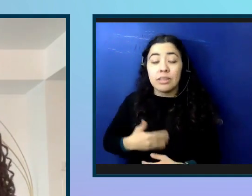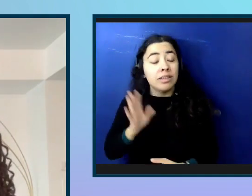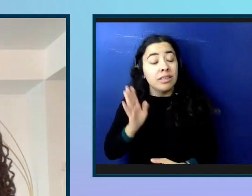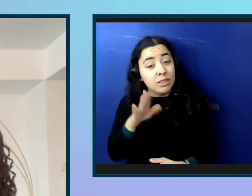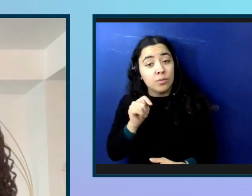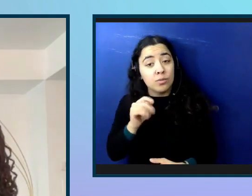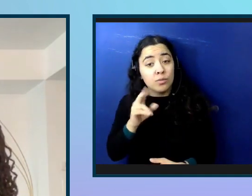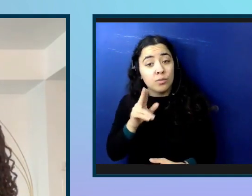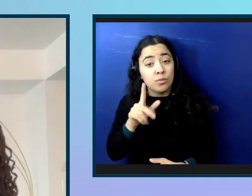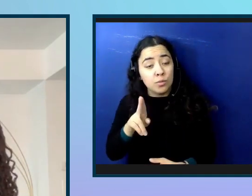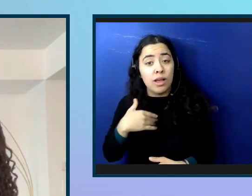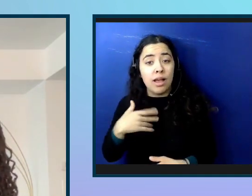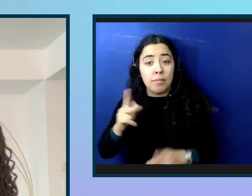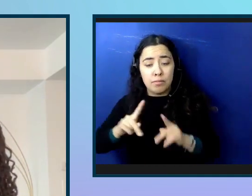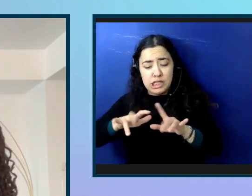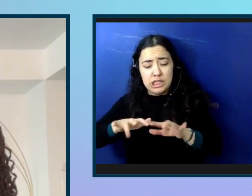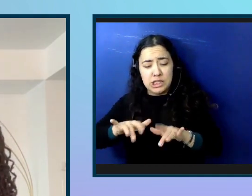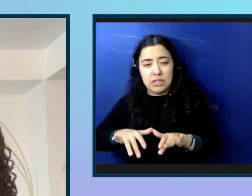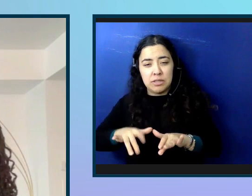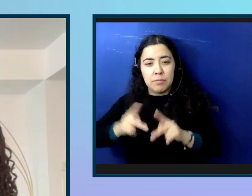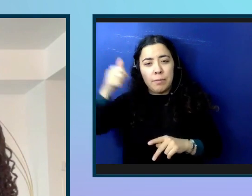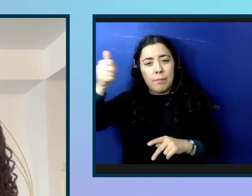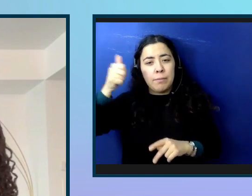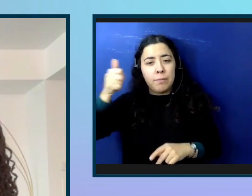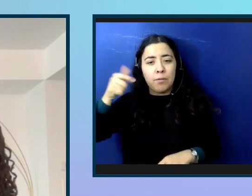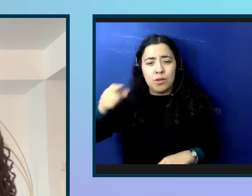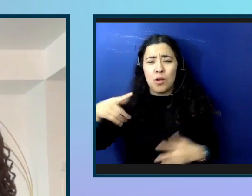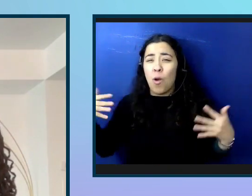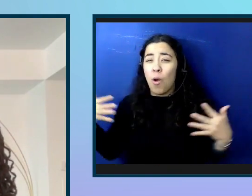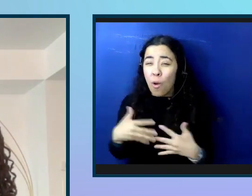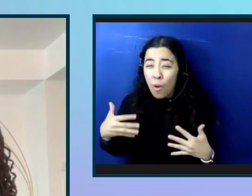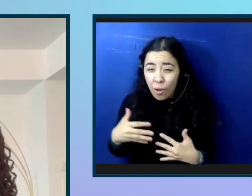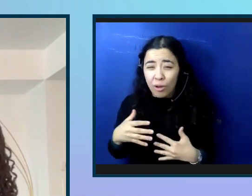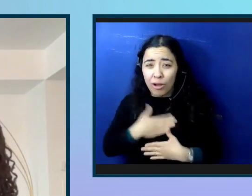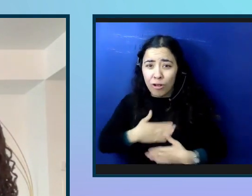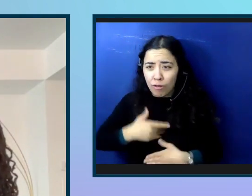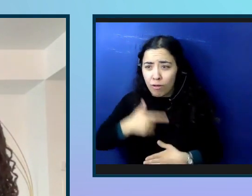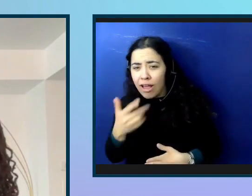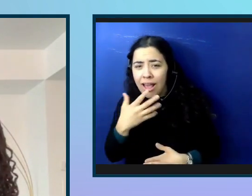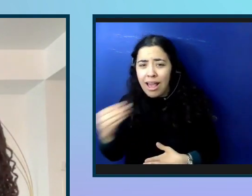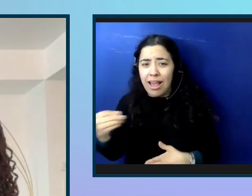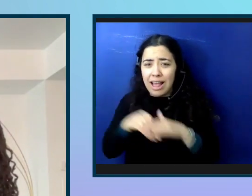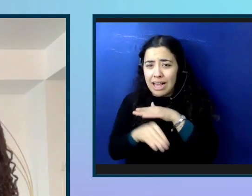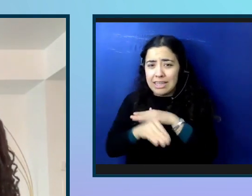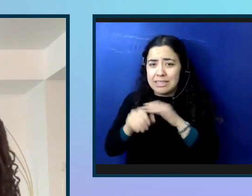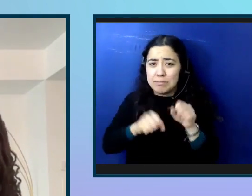we've got people up voting the fact that you're a horror fan and an accessibility designers. So get ready, I think you're gonna have some more follows